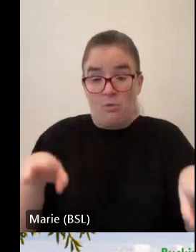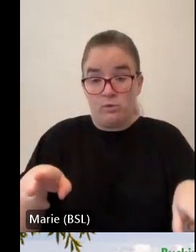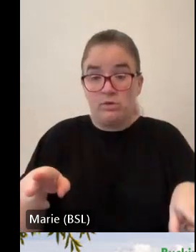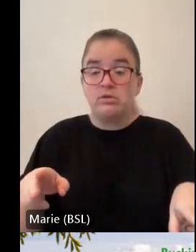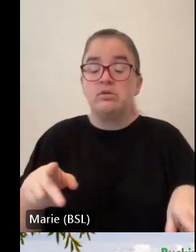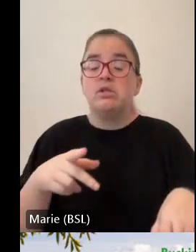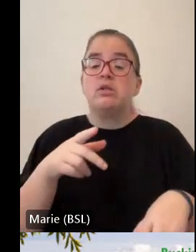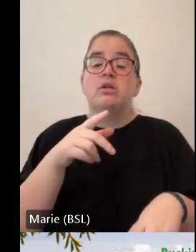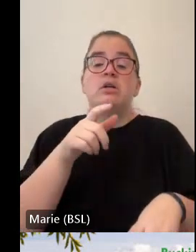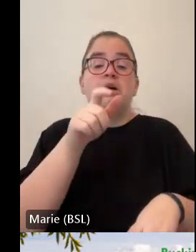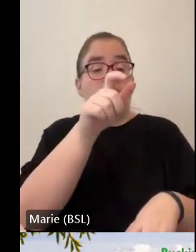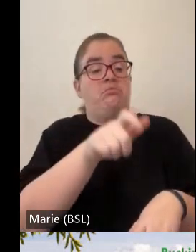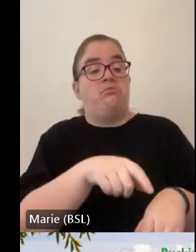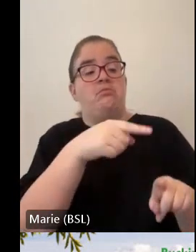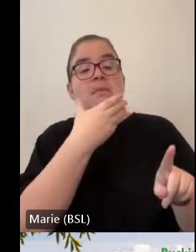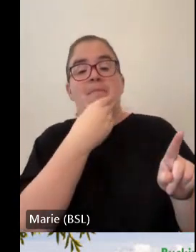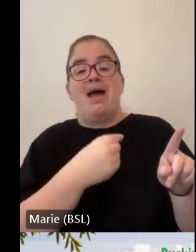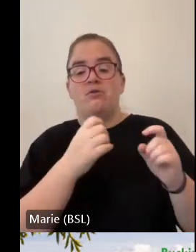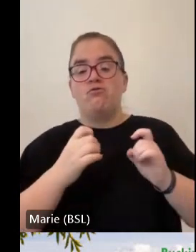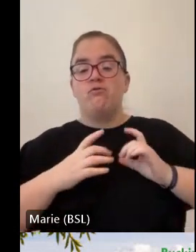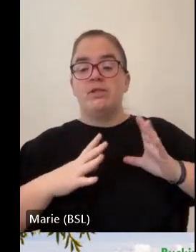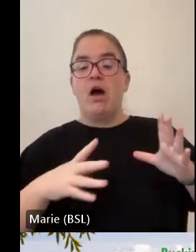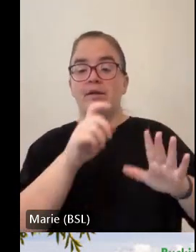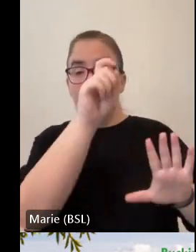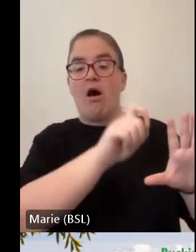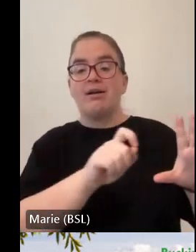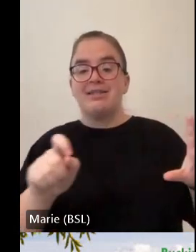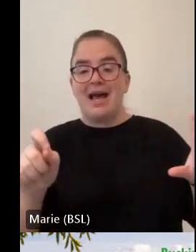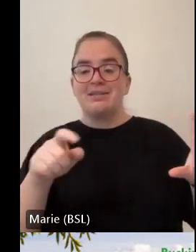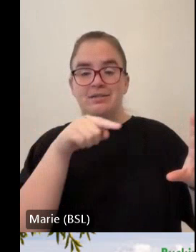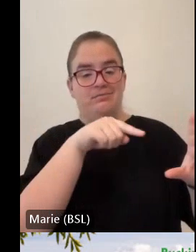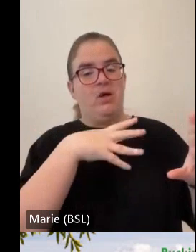He was a retired architect and he wanted some some work done